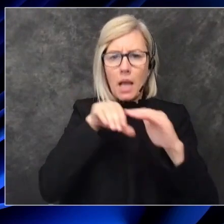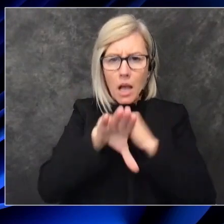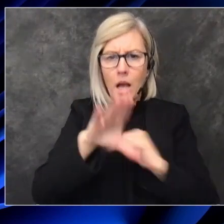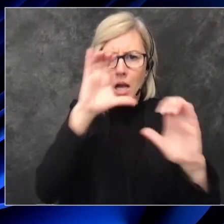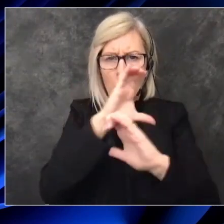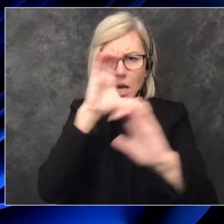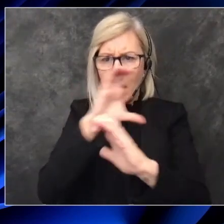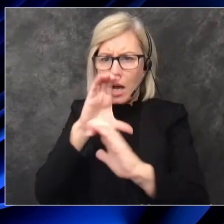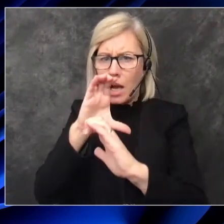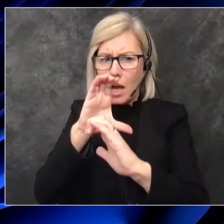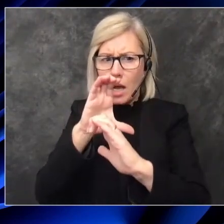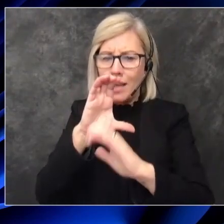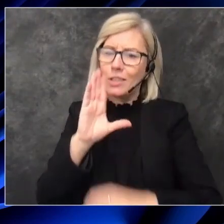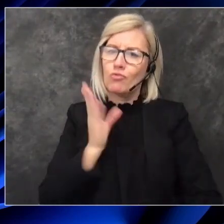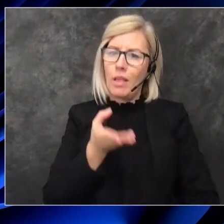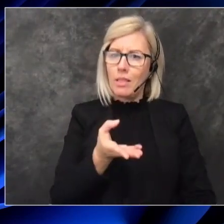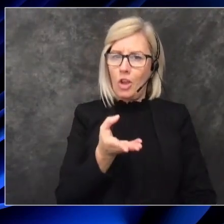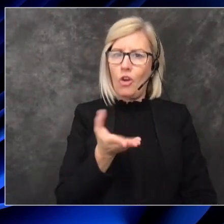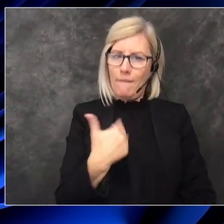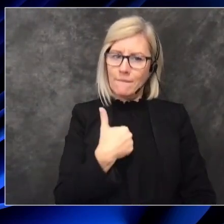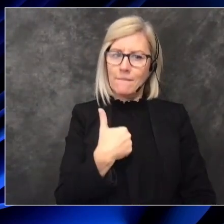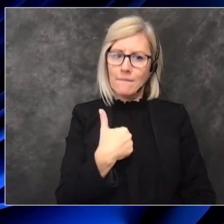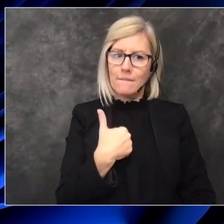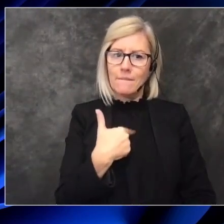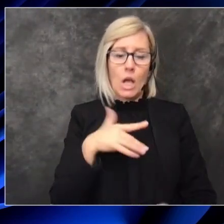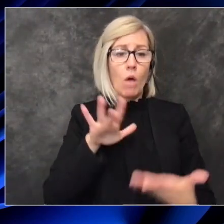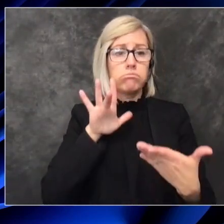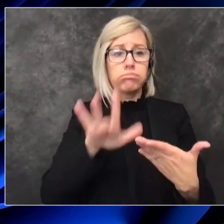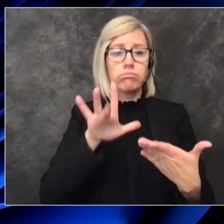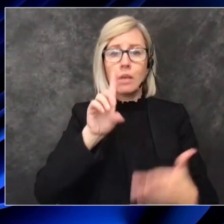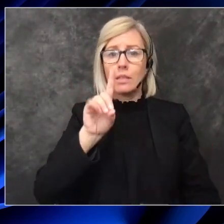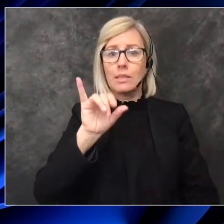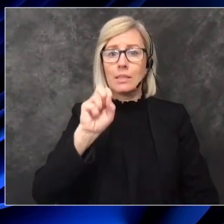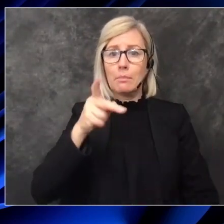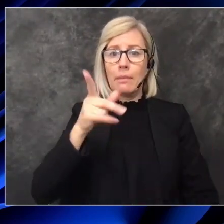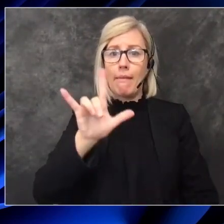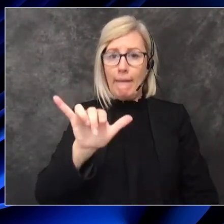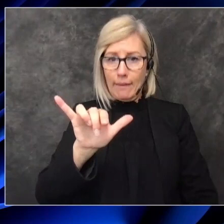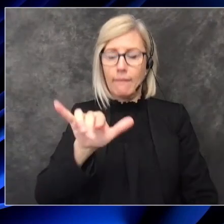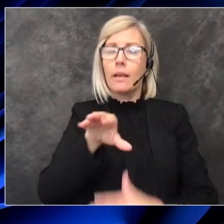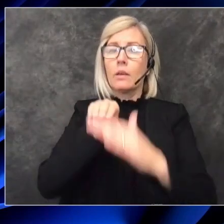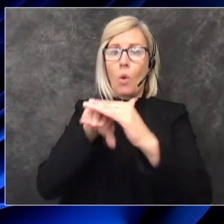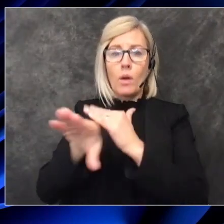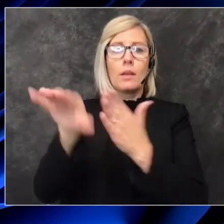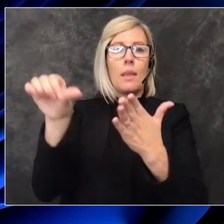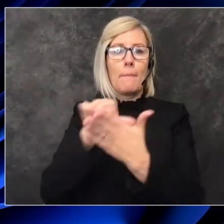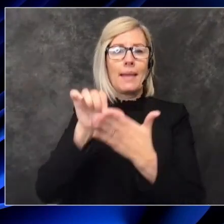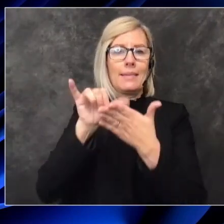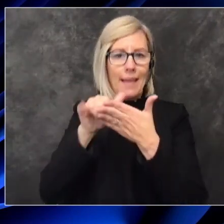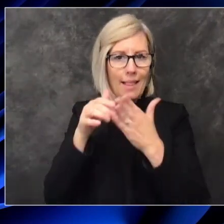It's right there so you can click on display and go to the page that allows you to actually change